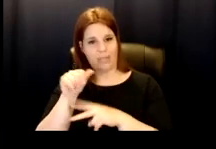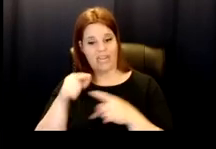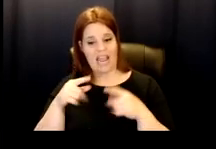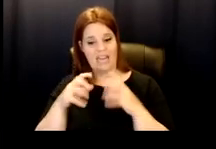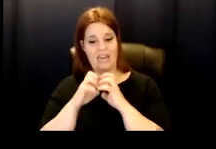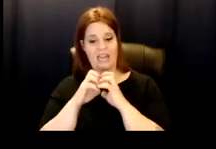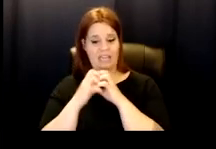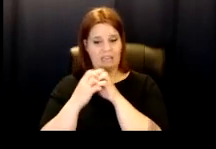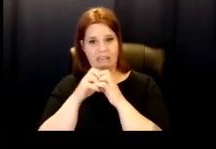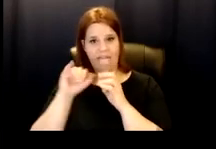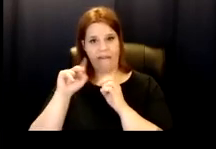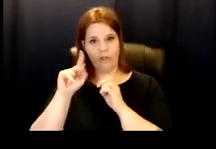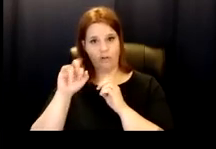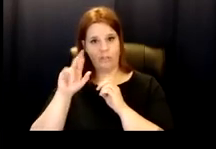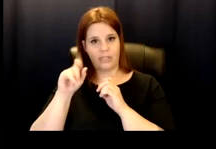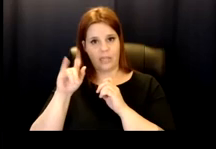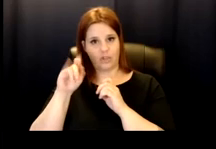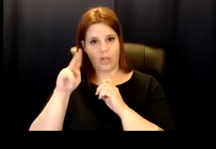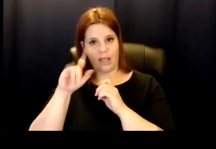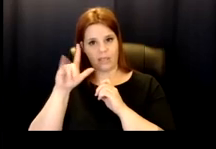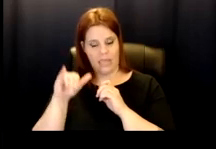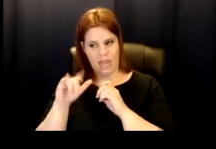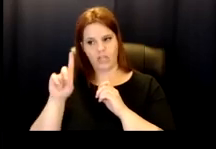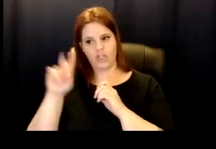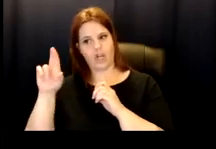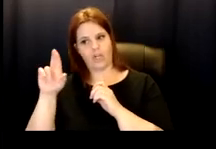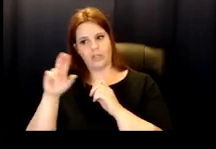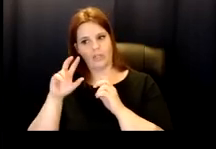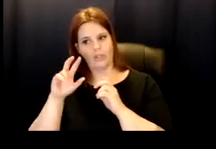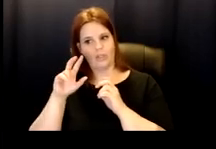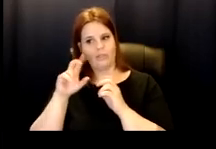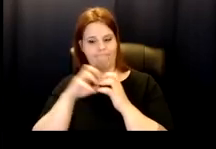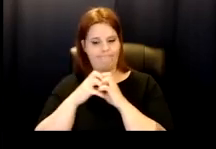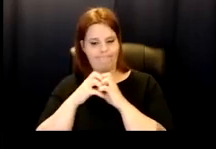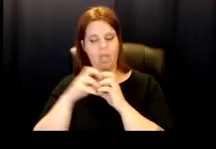and things like that. And Dr. Smart's book gets at a lot of all of this. It's not ADA